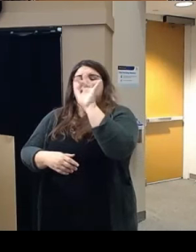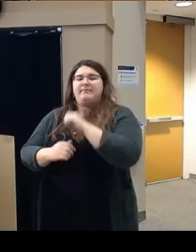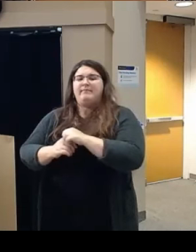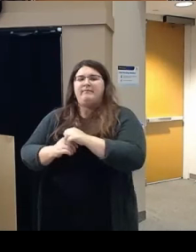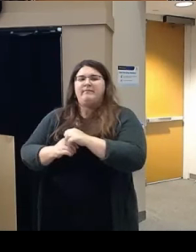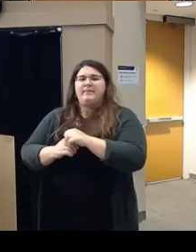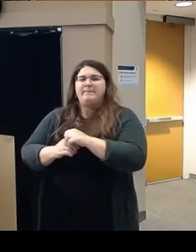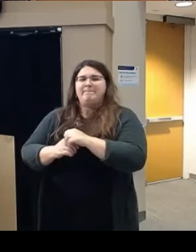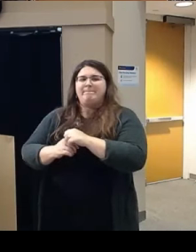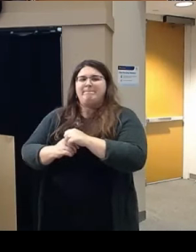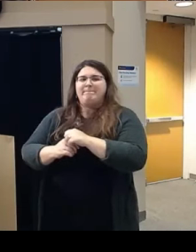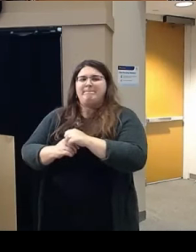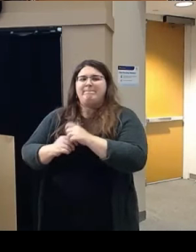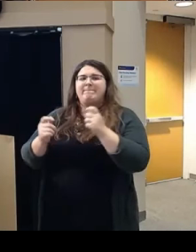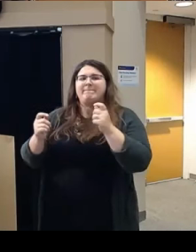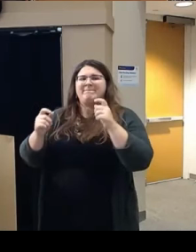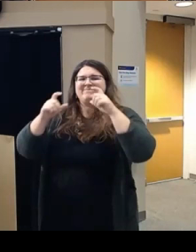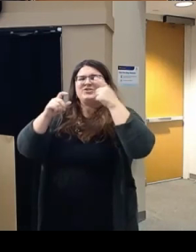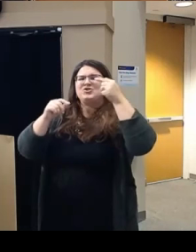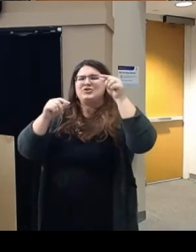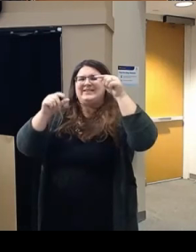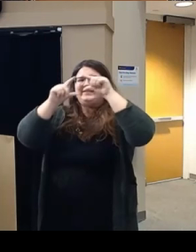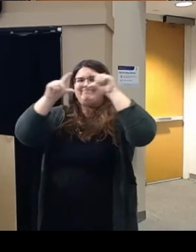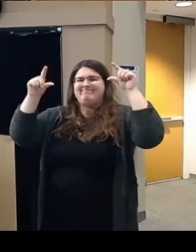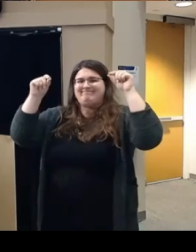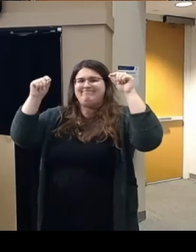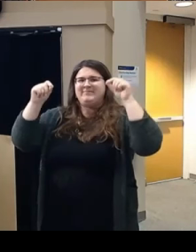you're going to come to is this manage plan and document progress section and you're going to